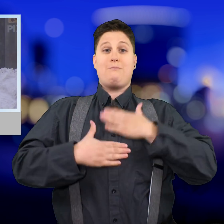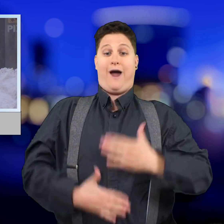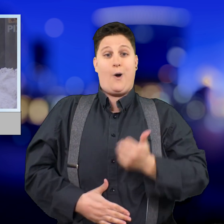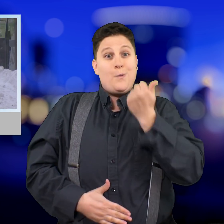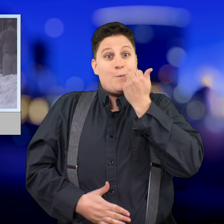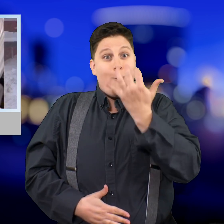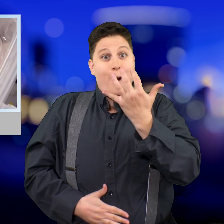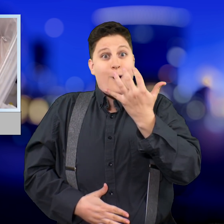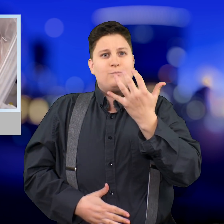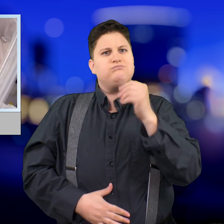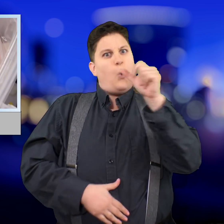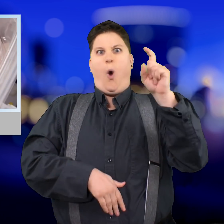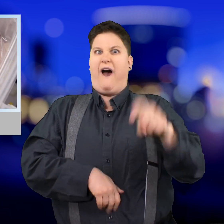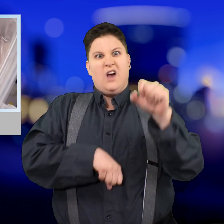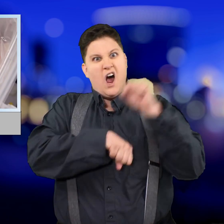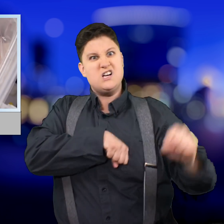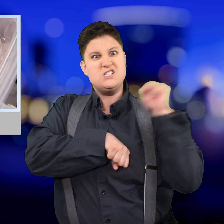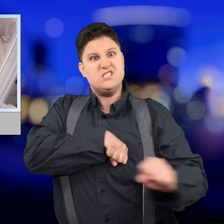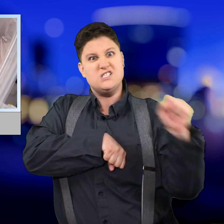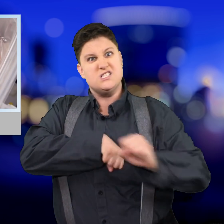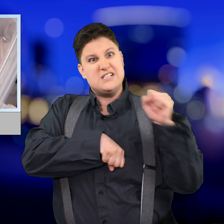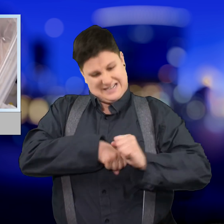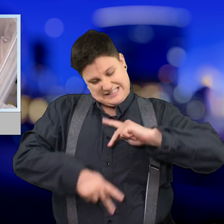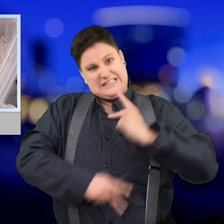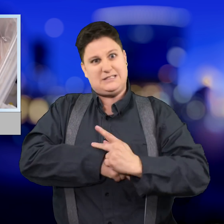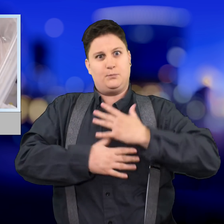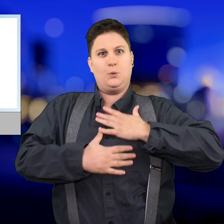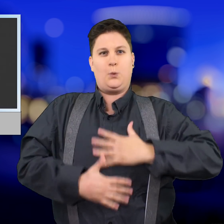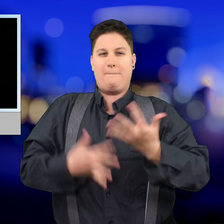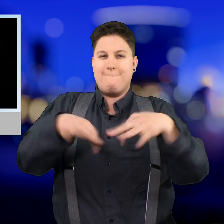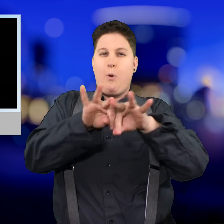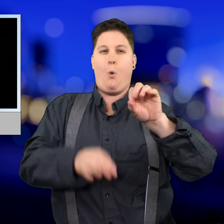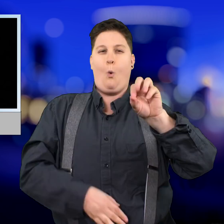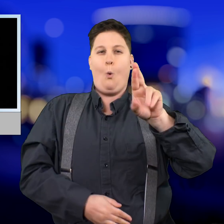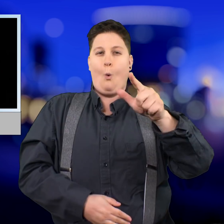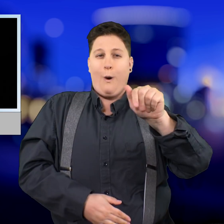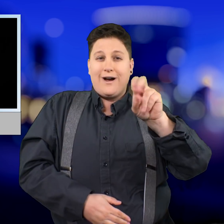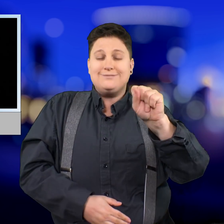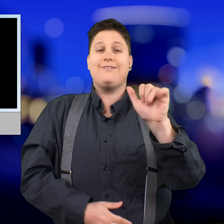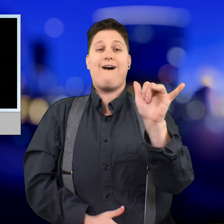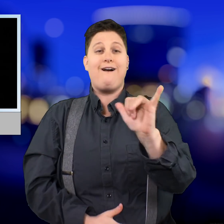When the body is warm it doesn't have to work as hard to keep important organs like the